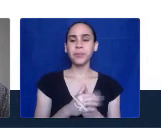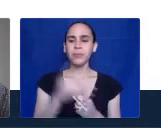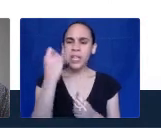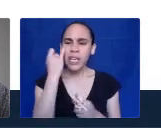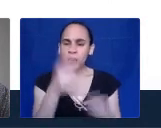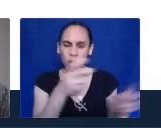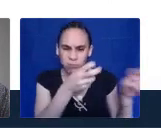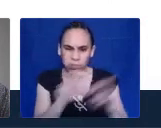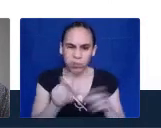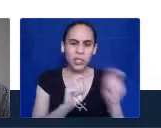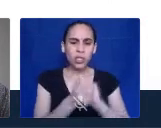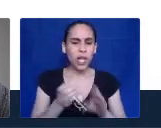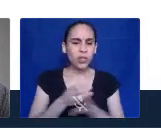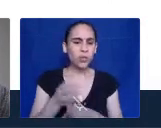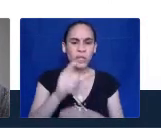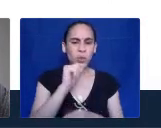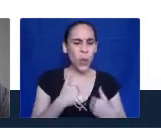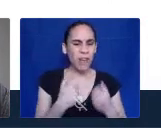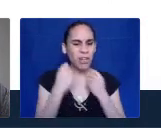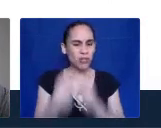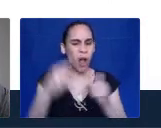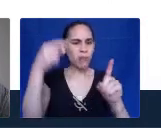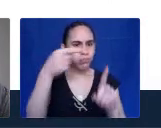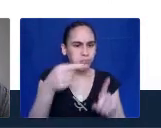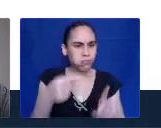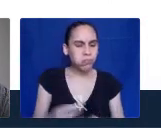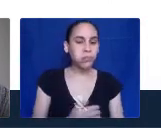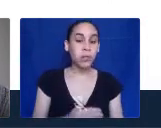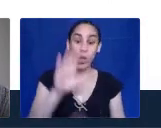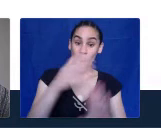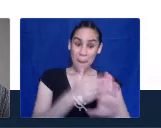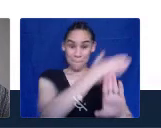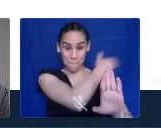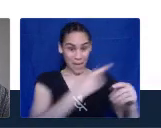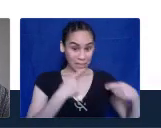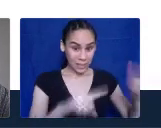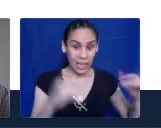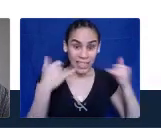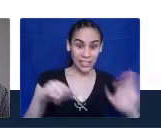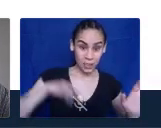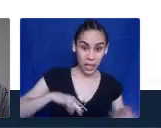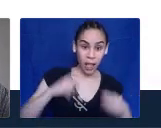to write for the bullet points on your resume your past successes still count melanie um knowing that